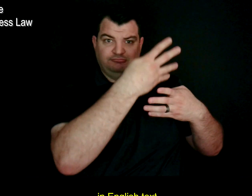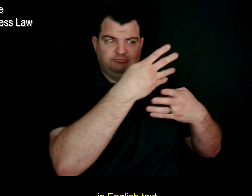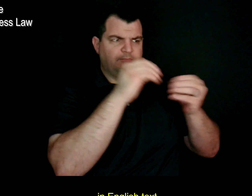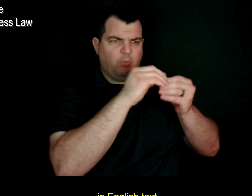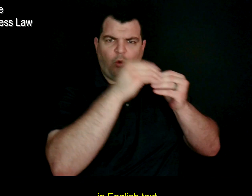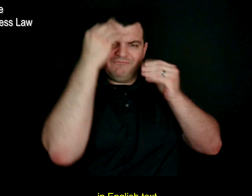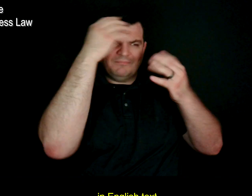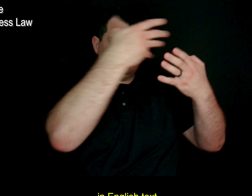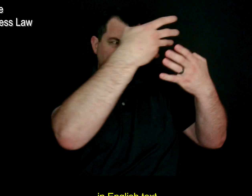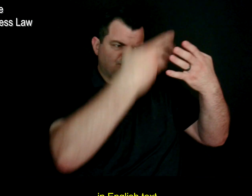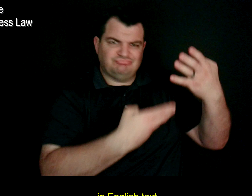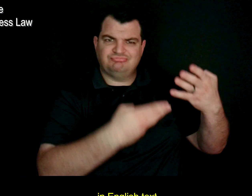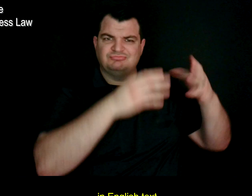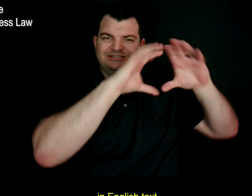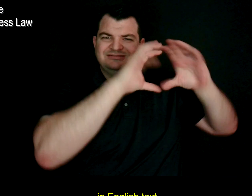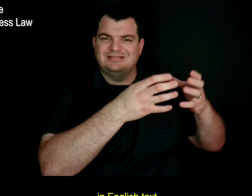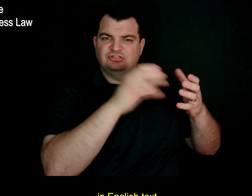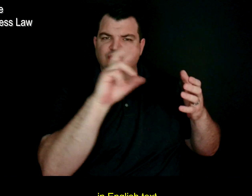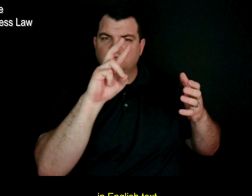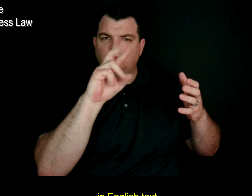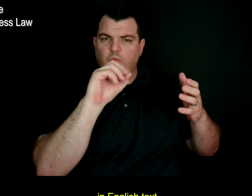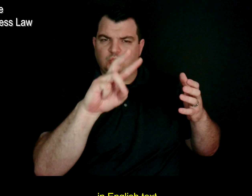in English text.